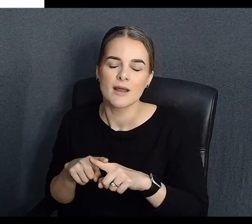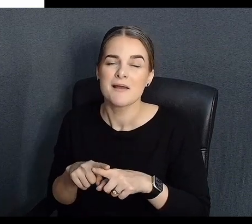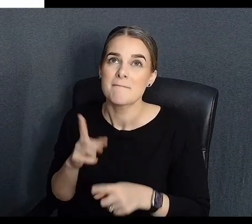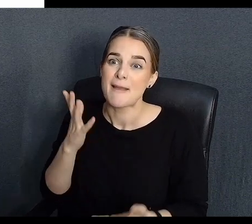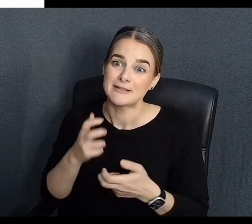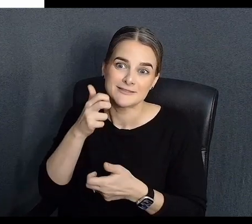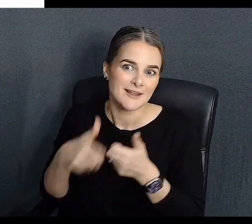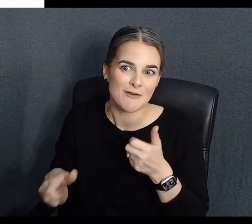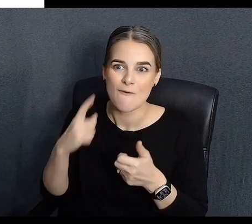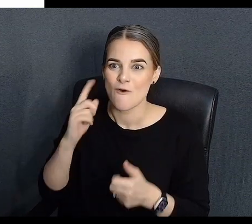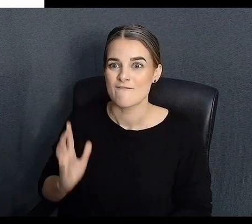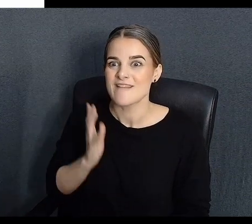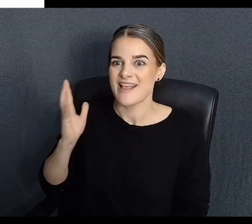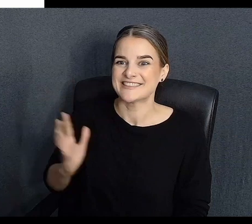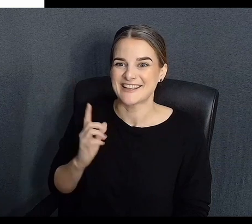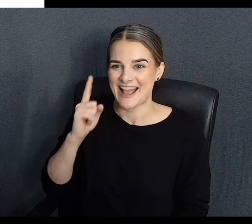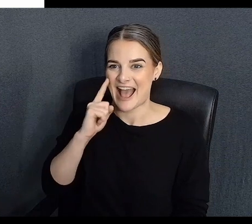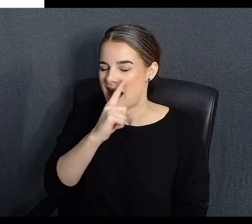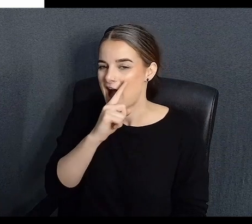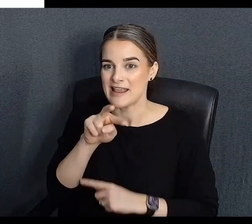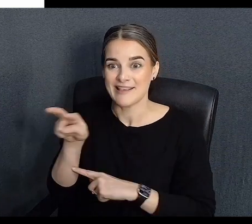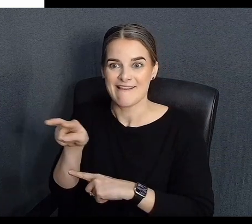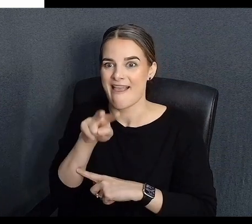eye gaze communication device out of nothing.